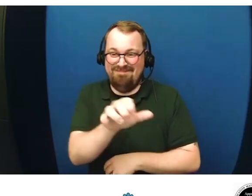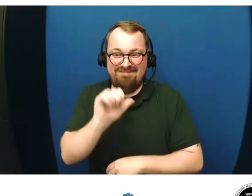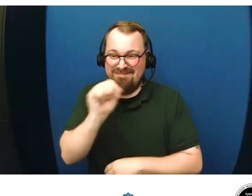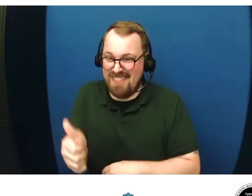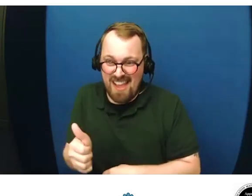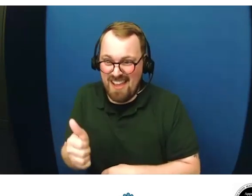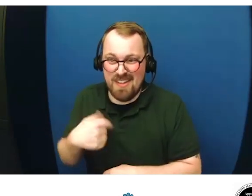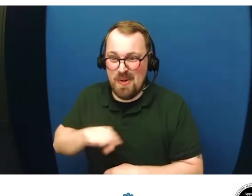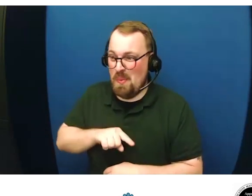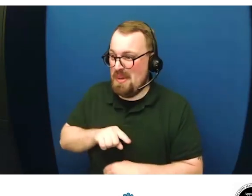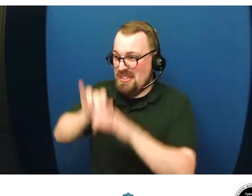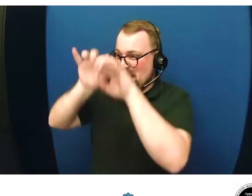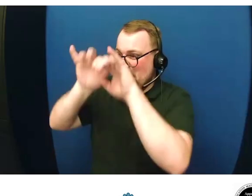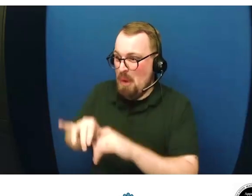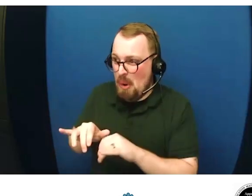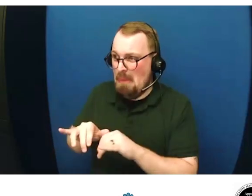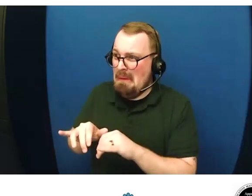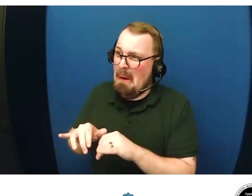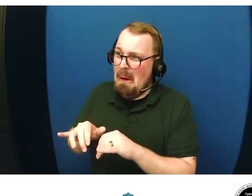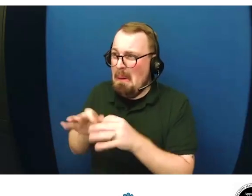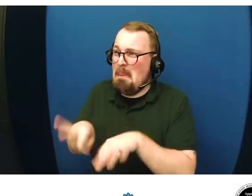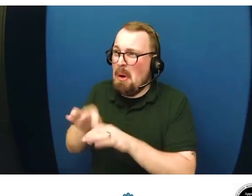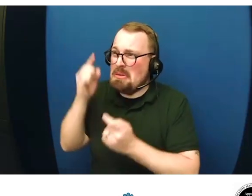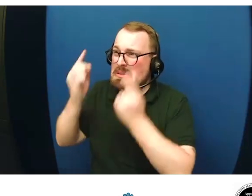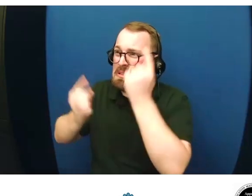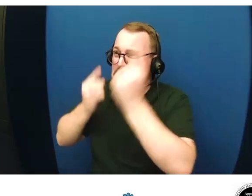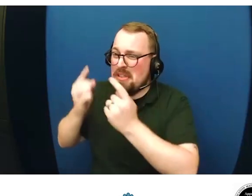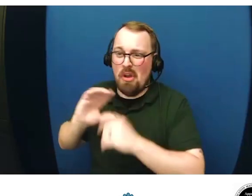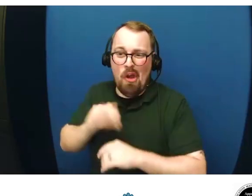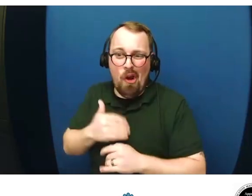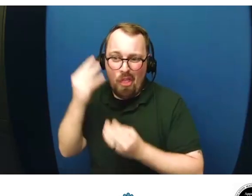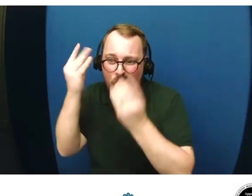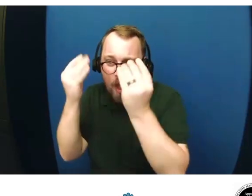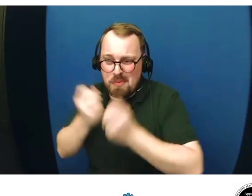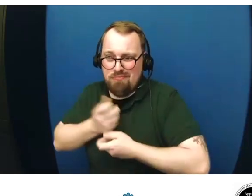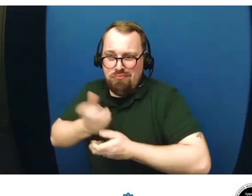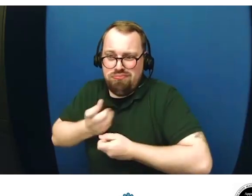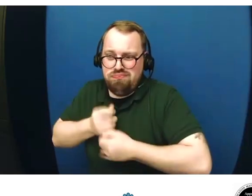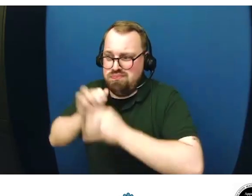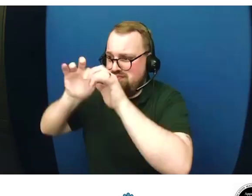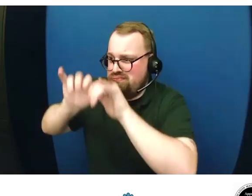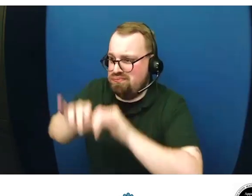We just wrote some considerations. These are...these are our thoughts of things that you